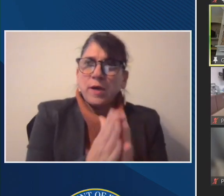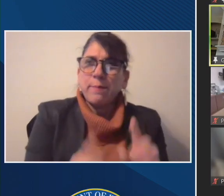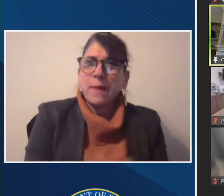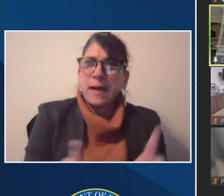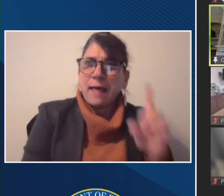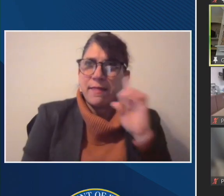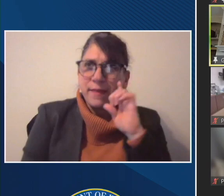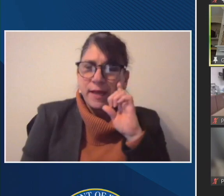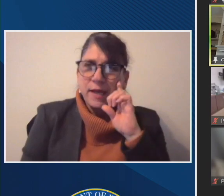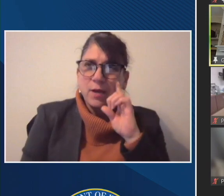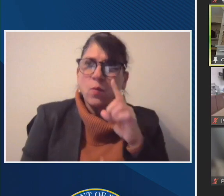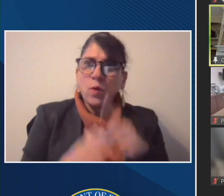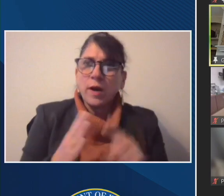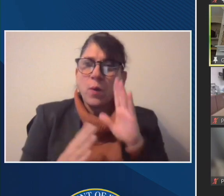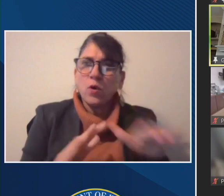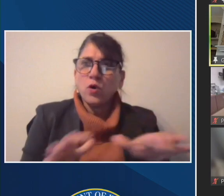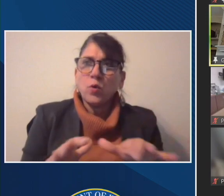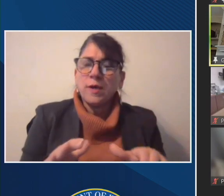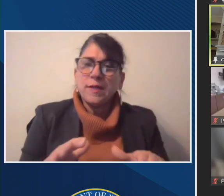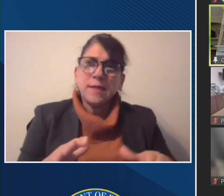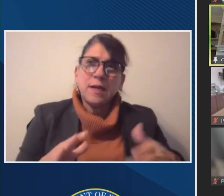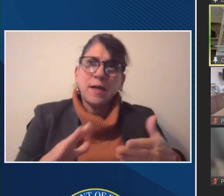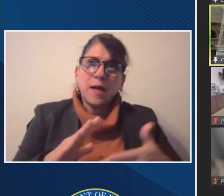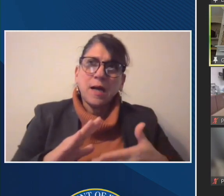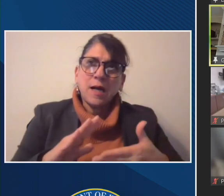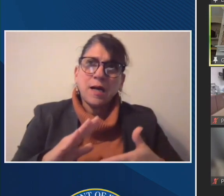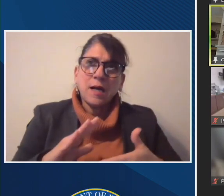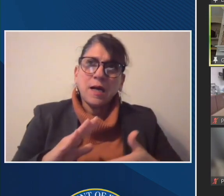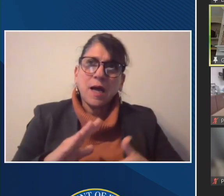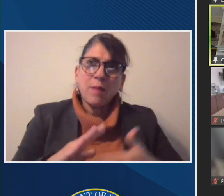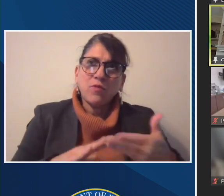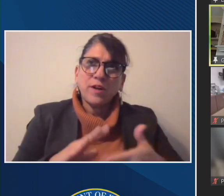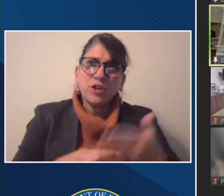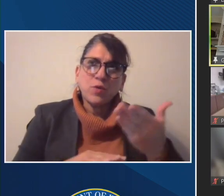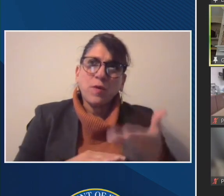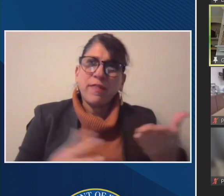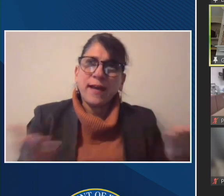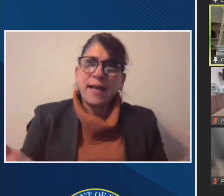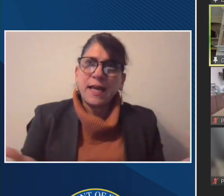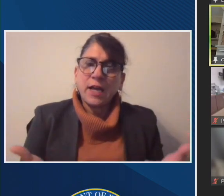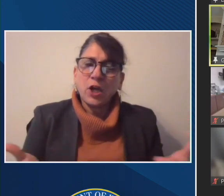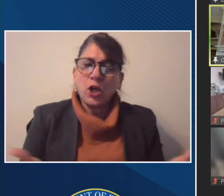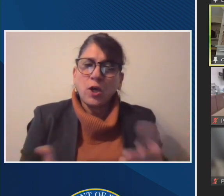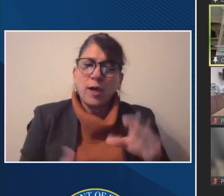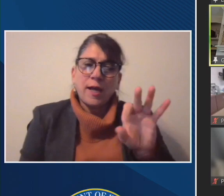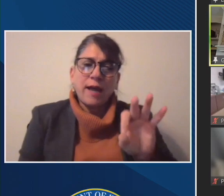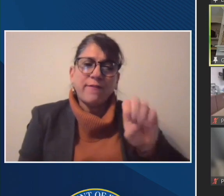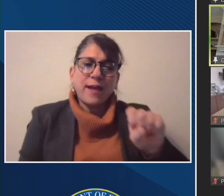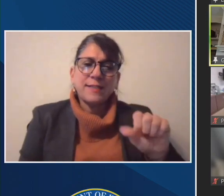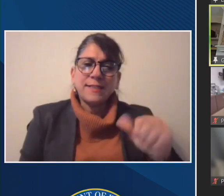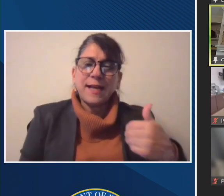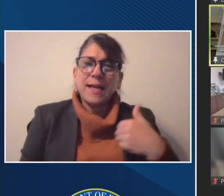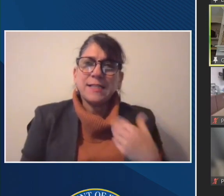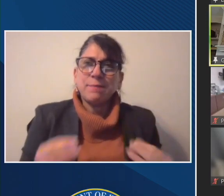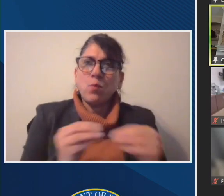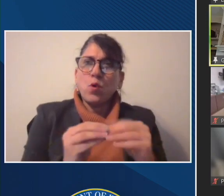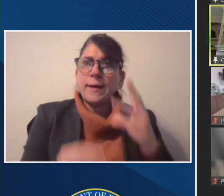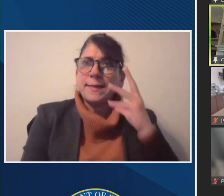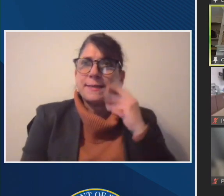this is an operational thing here. So, FSA has a lot more experience with this as it functions.